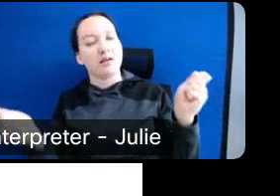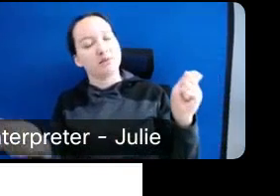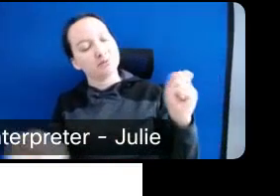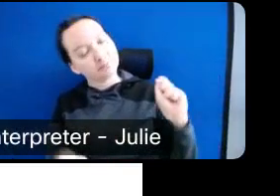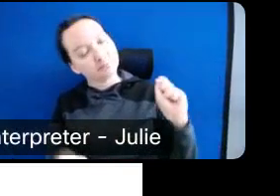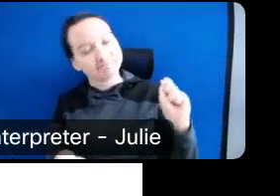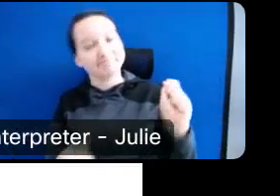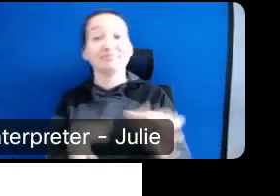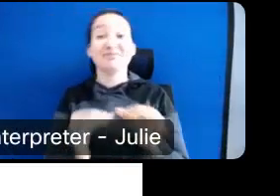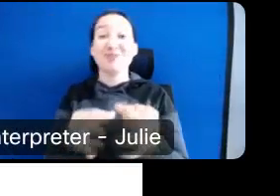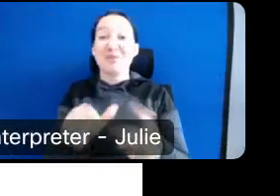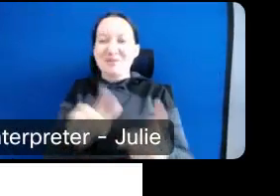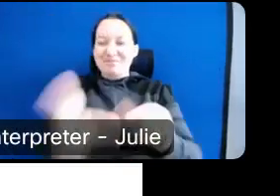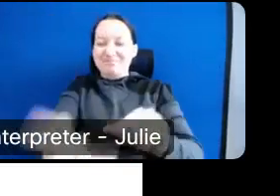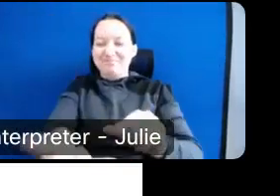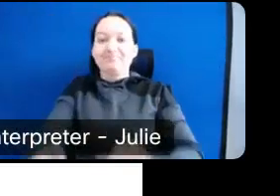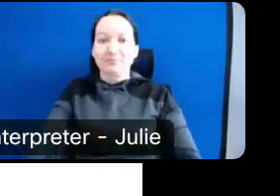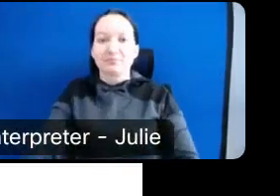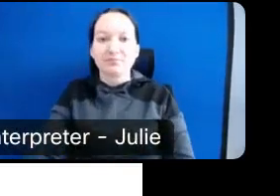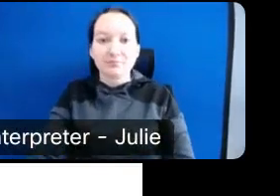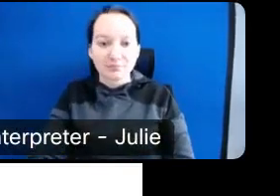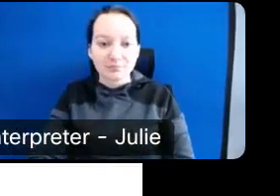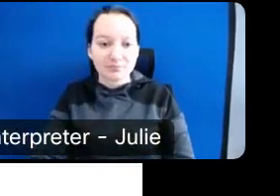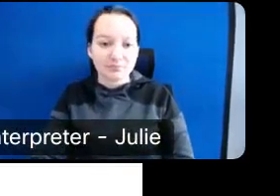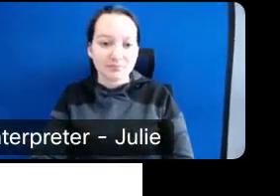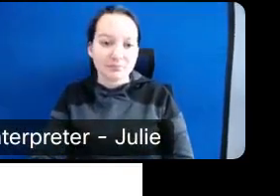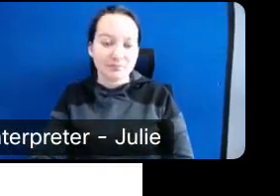It was it was designed for clinical care.